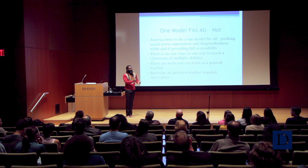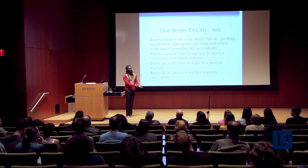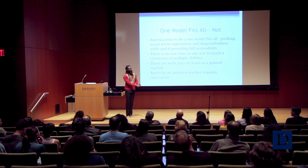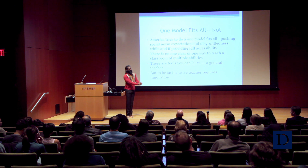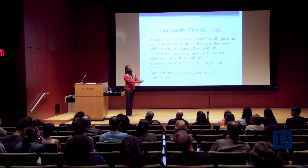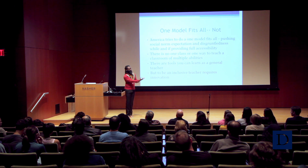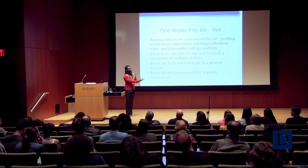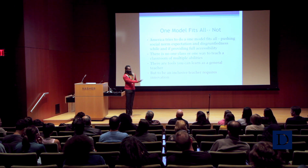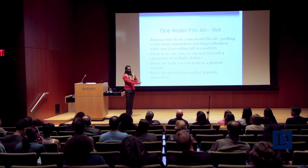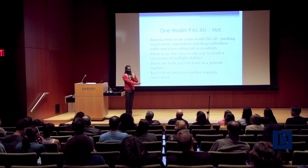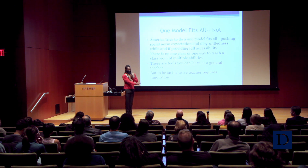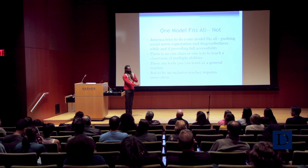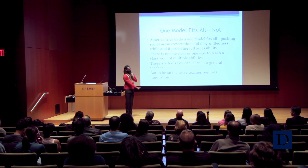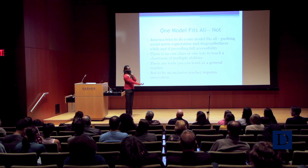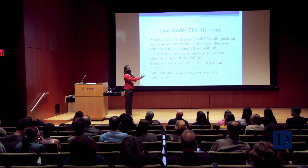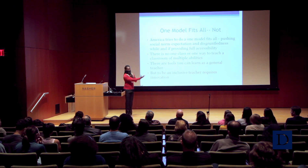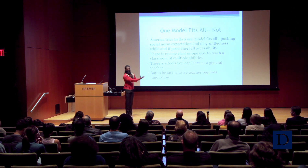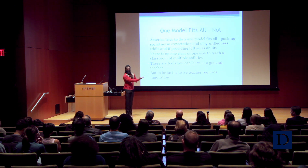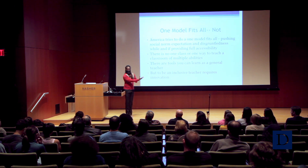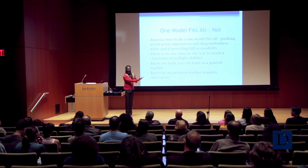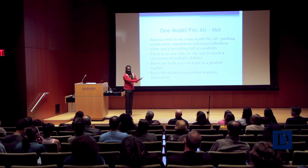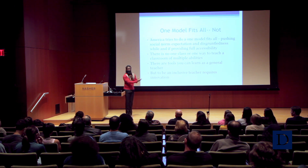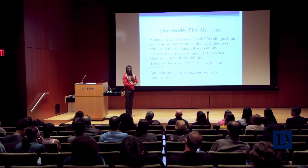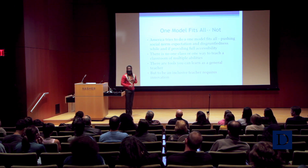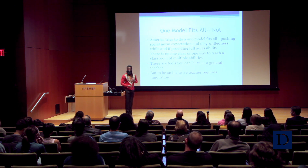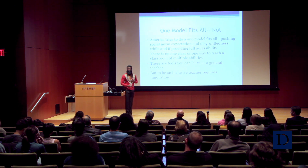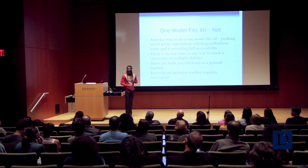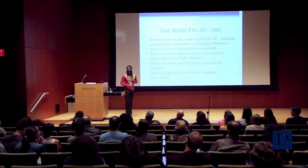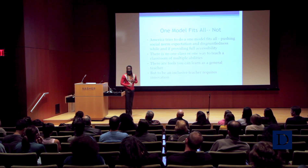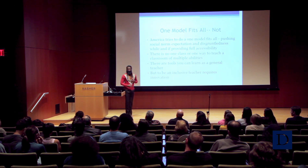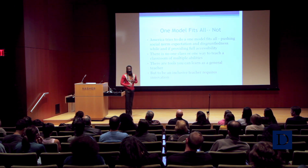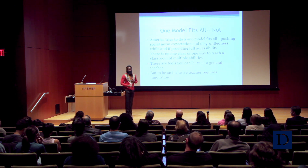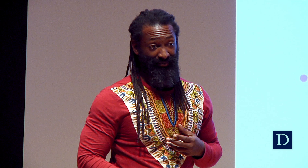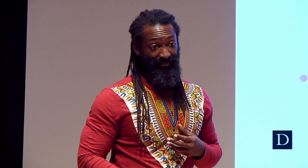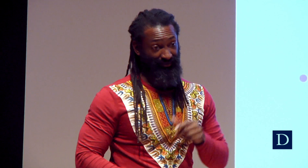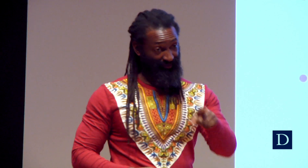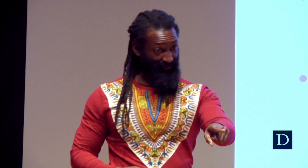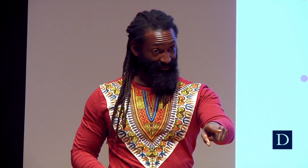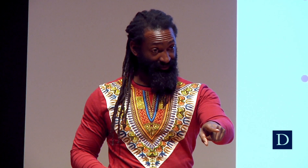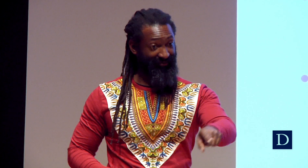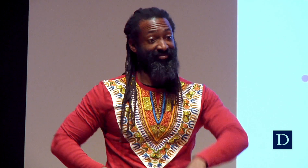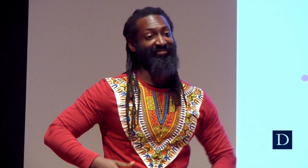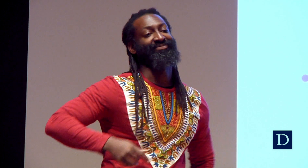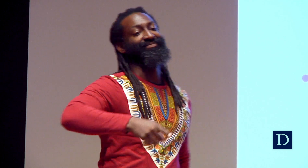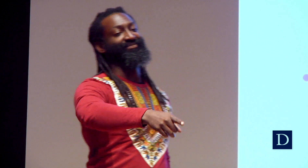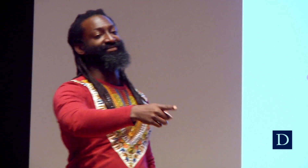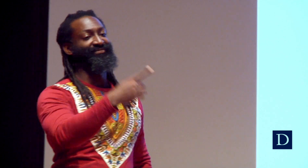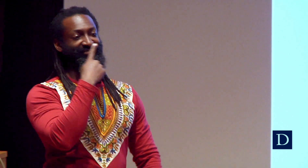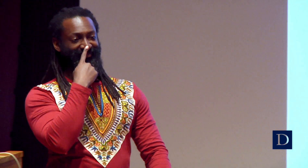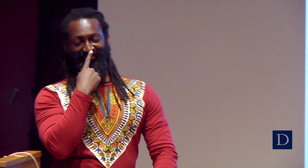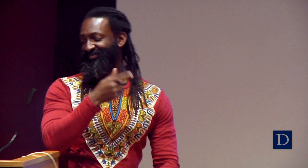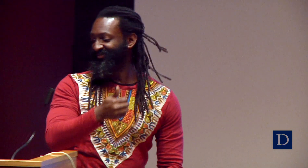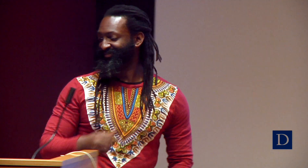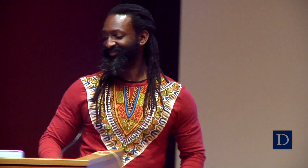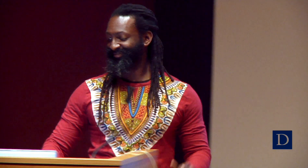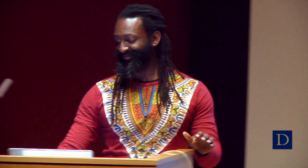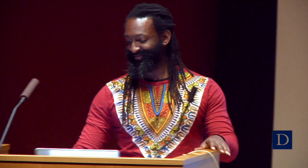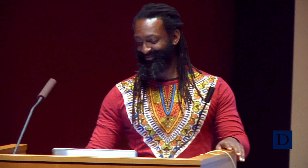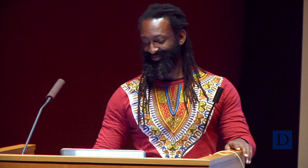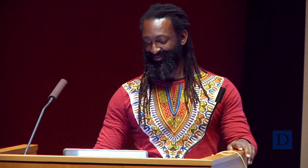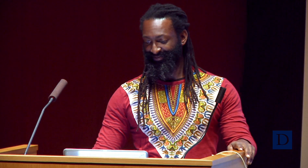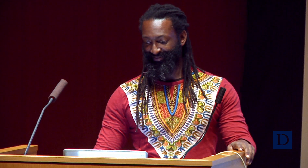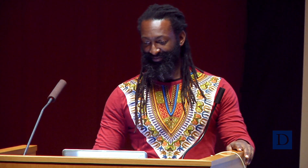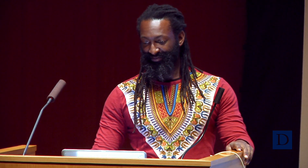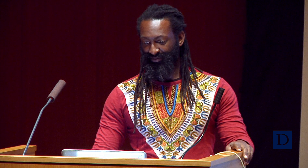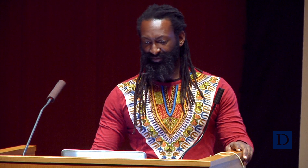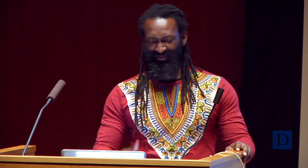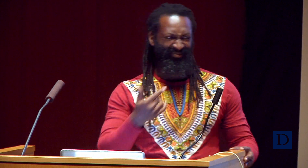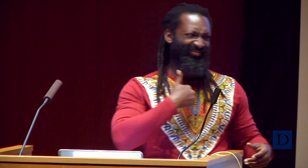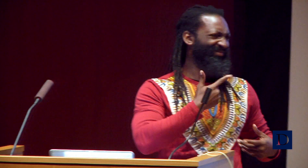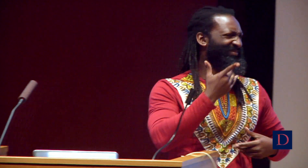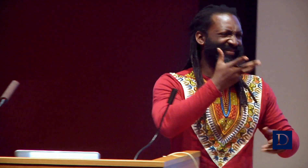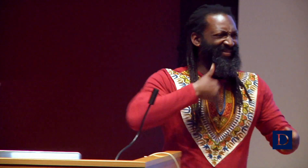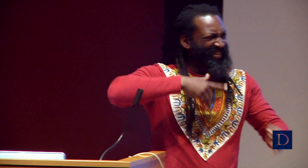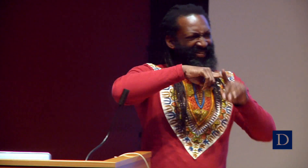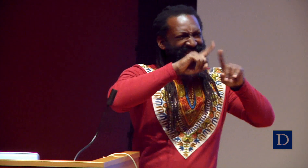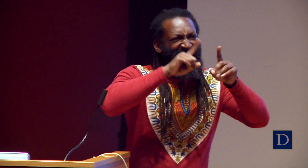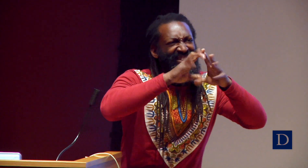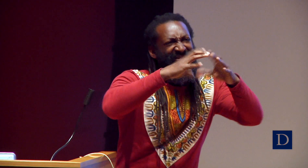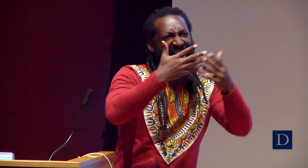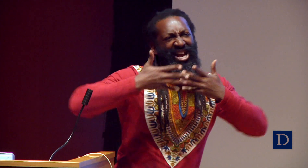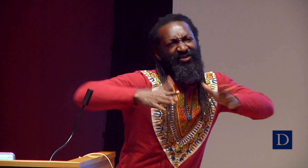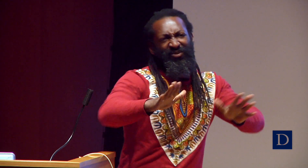So that’s how we match accessibility, and then they can grow, and I can grow, and they can grow, and we’re passing it on to each other.